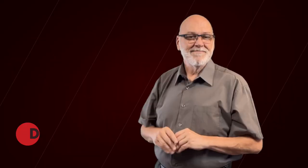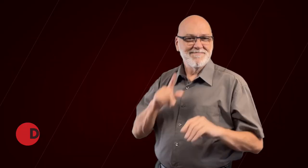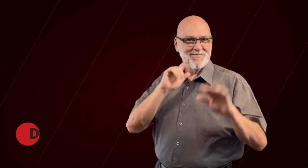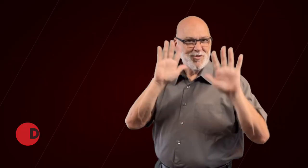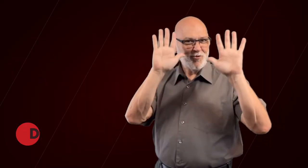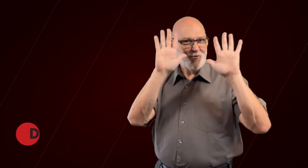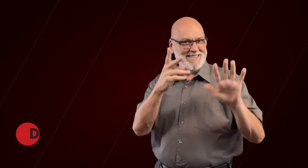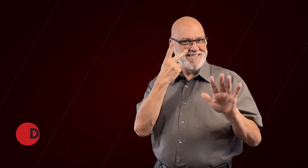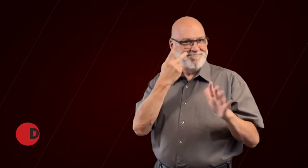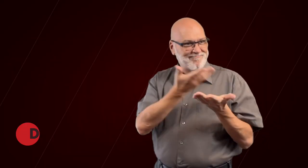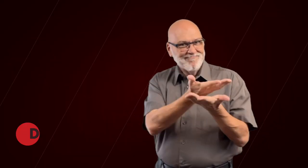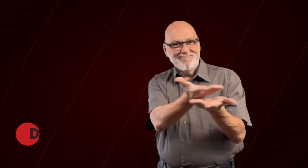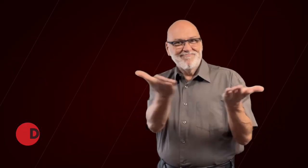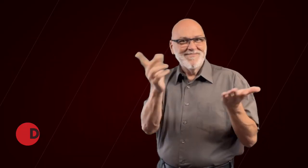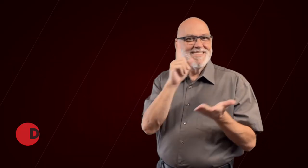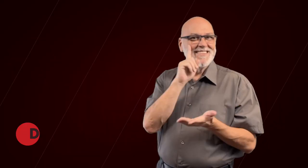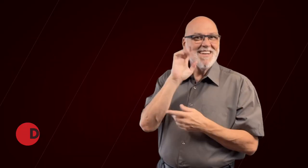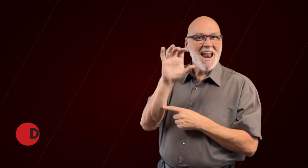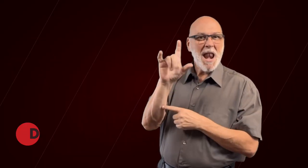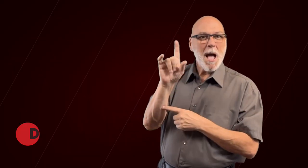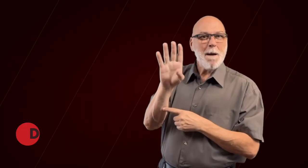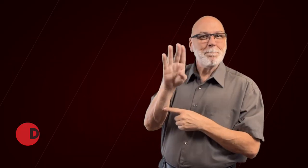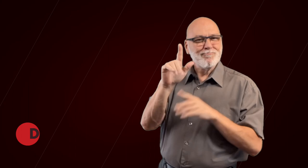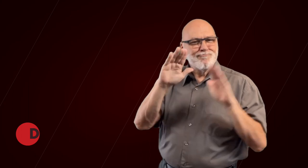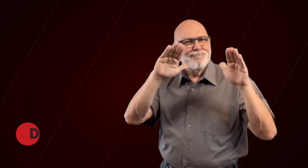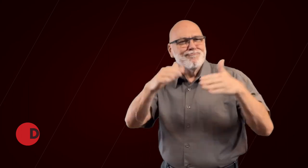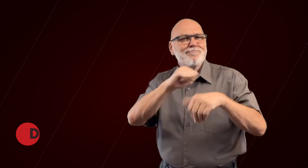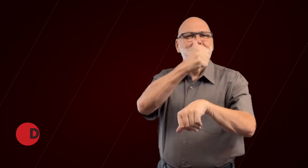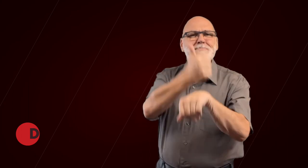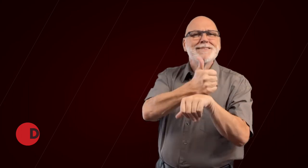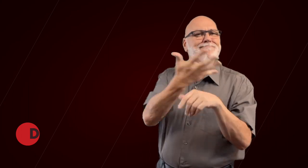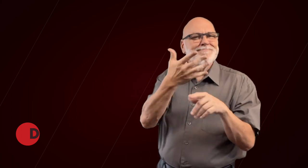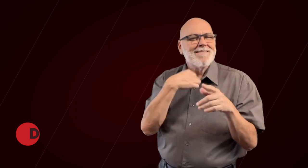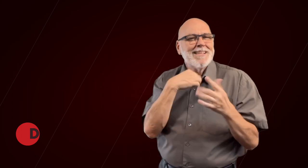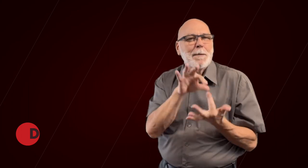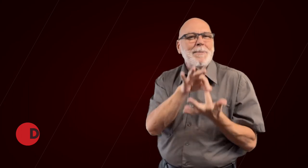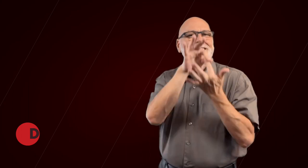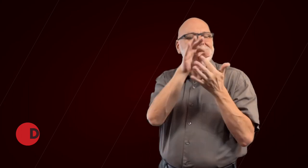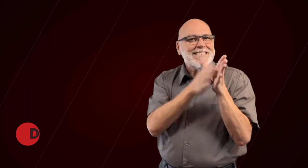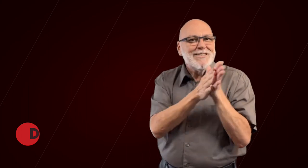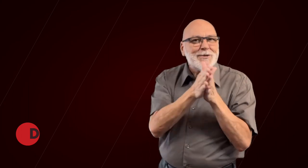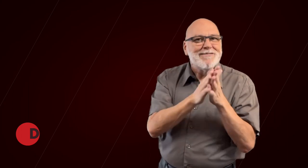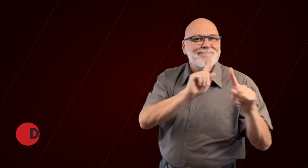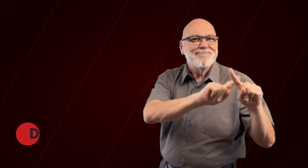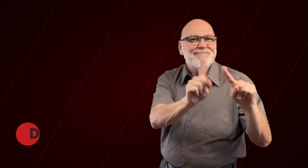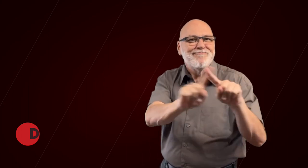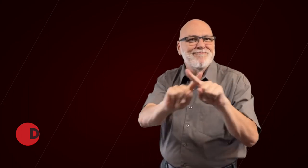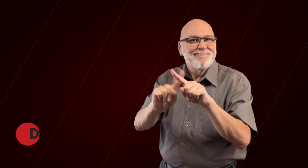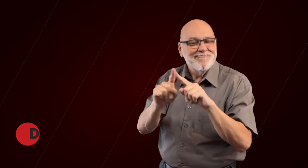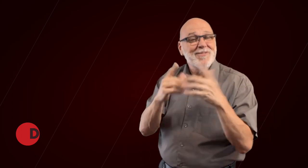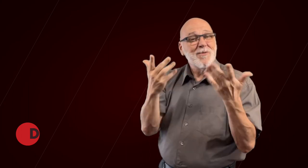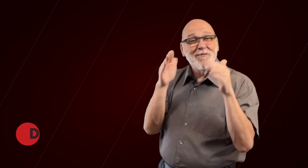[ANSELMO]: It is great to see a Deaf club based on special interests